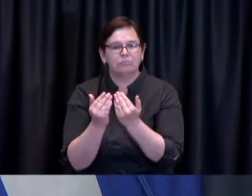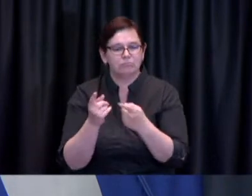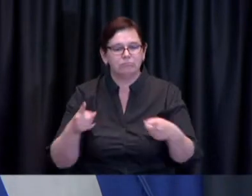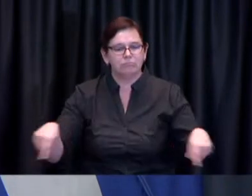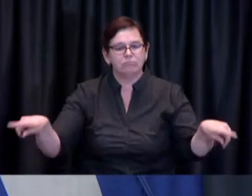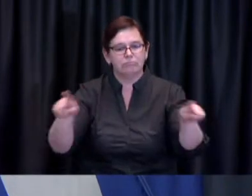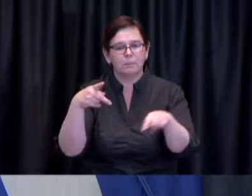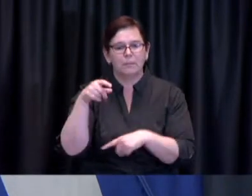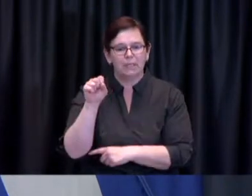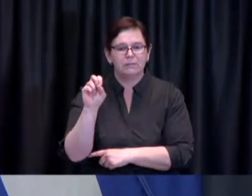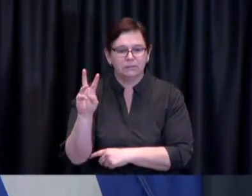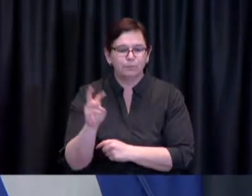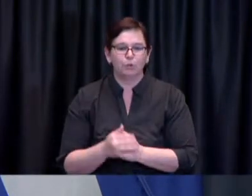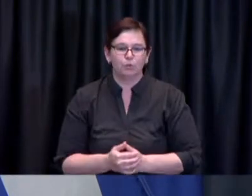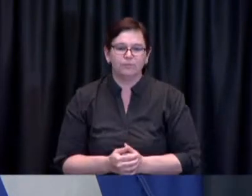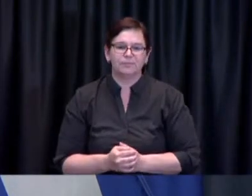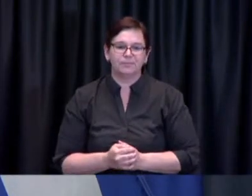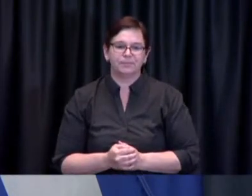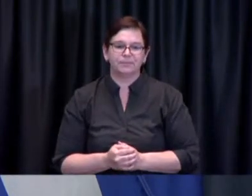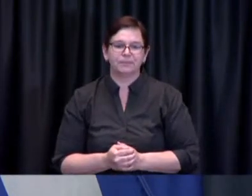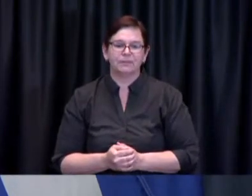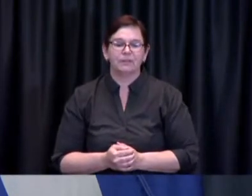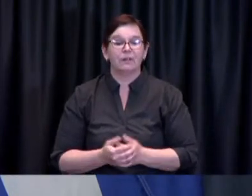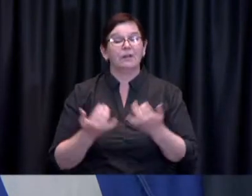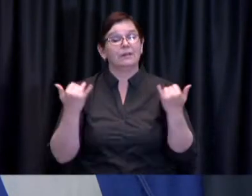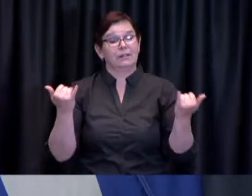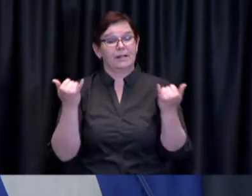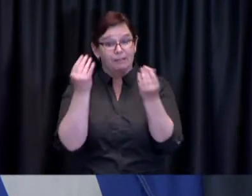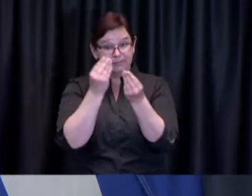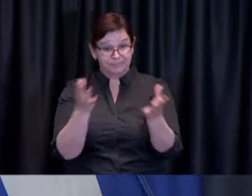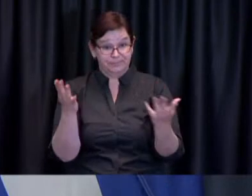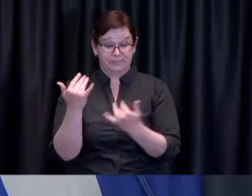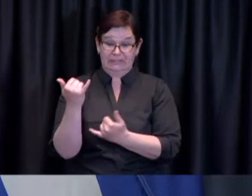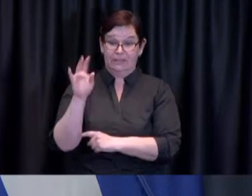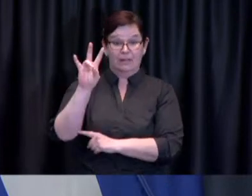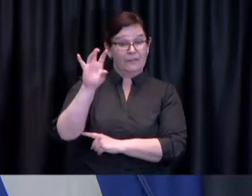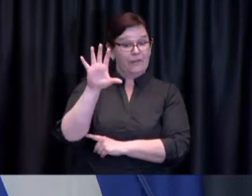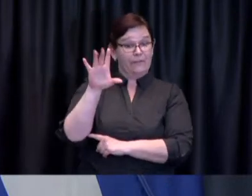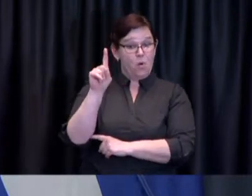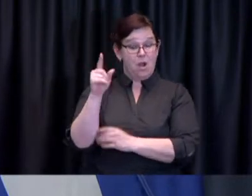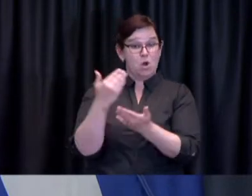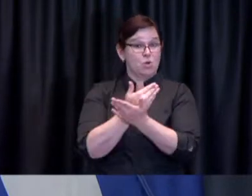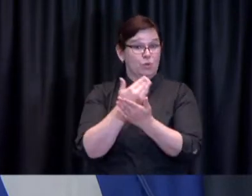Today I'm reporting 751 new cases of COVID-19.